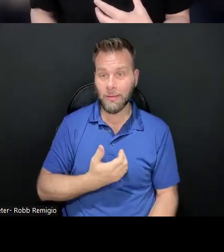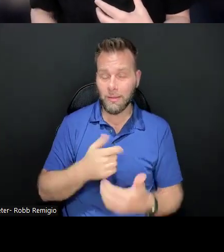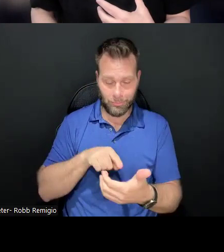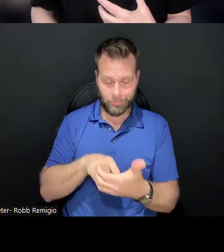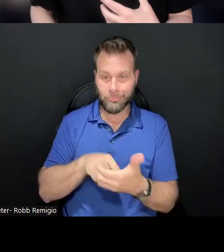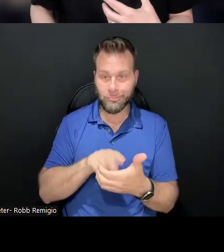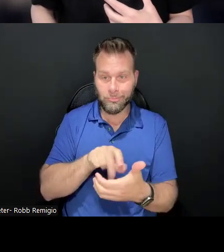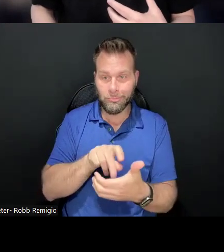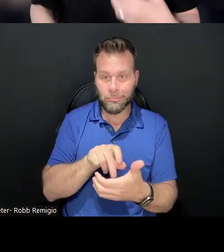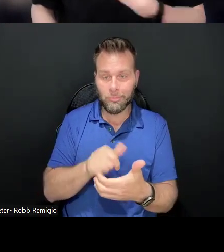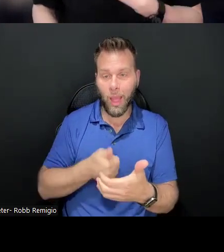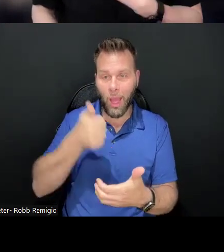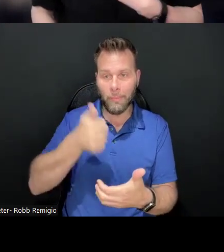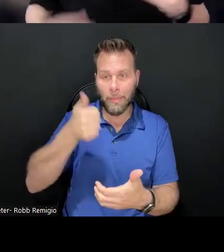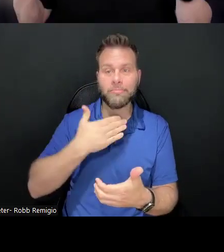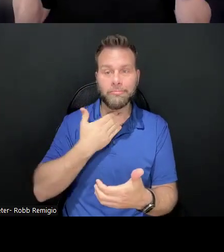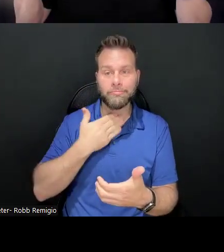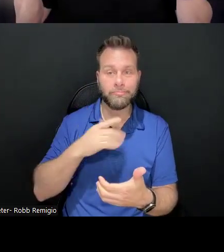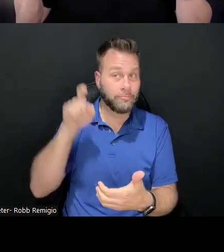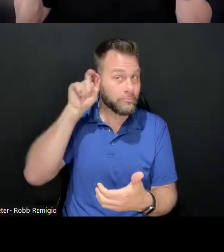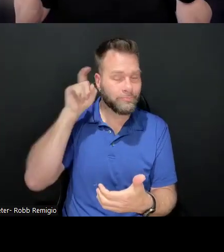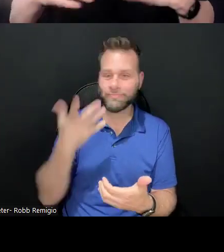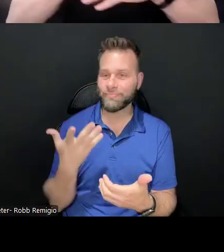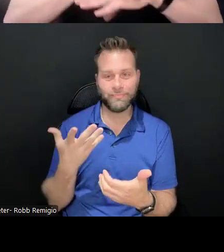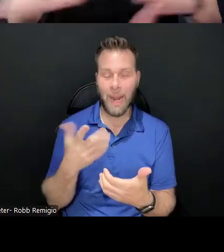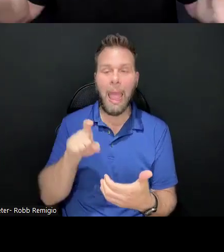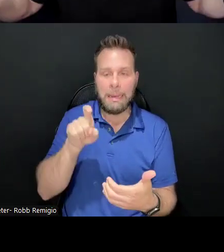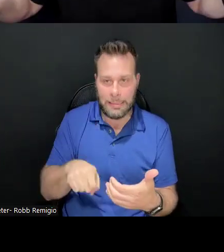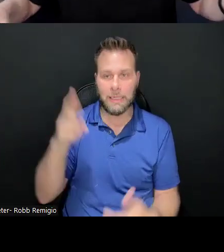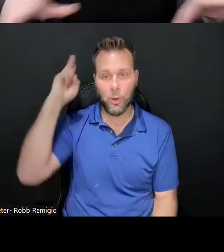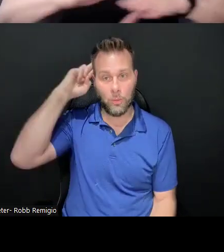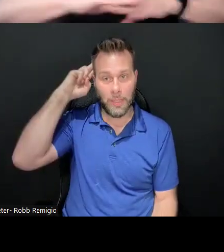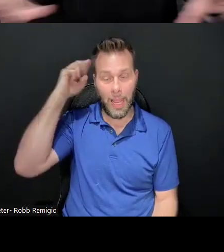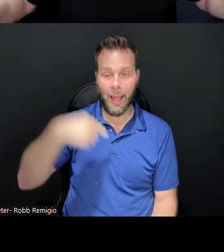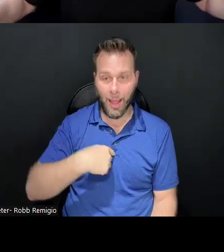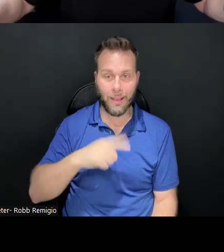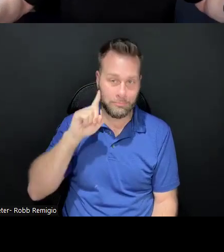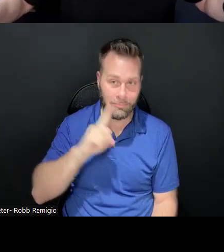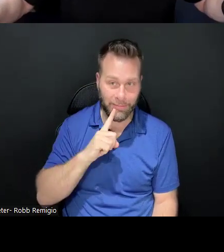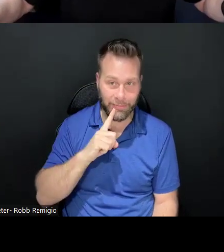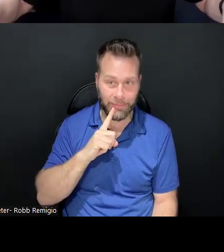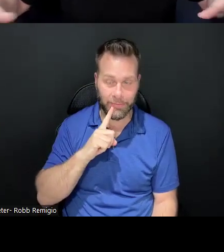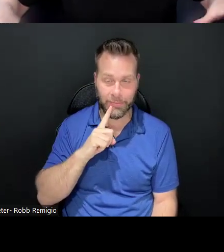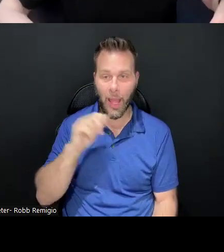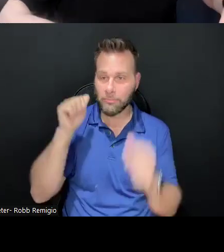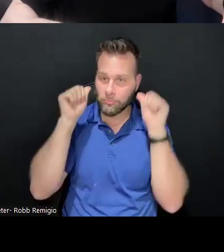differenty amplifier battery-operated remote control. I need a cochlear implant.